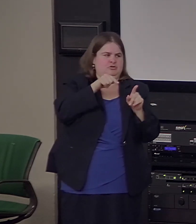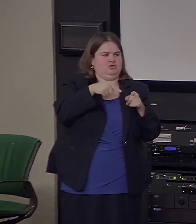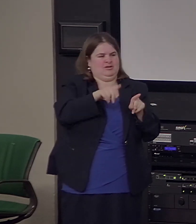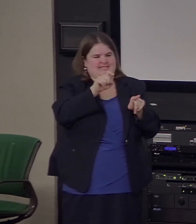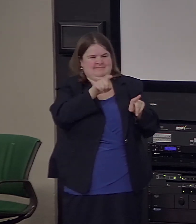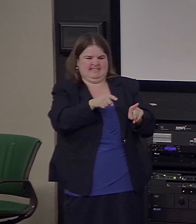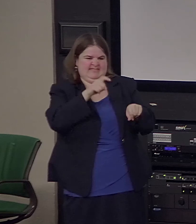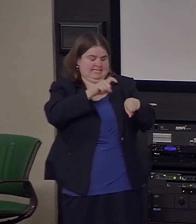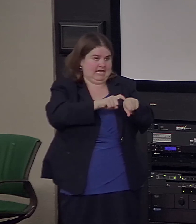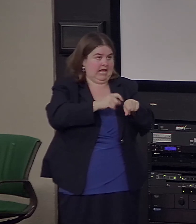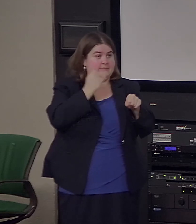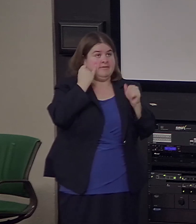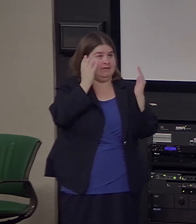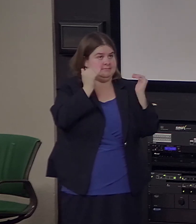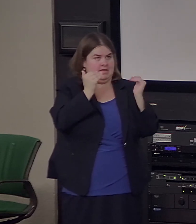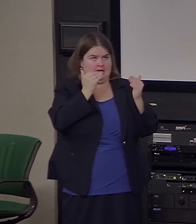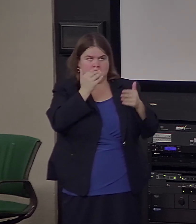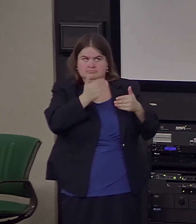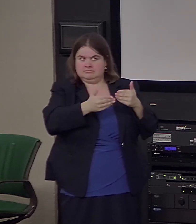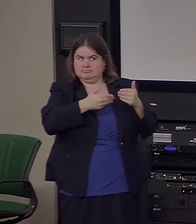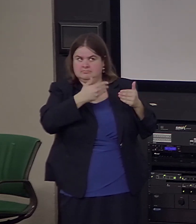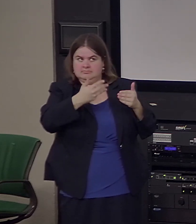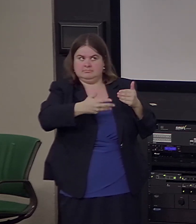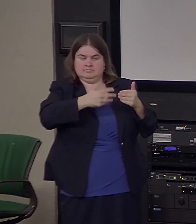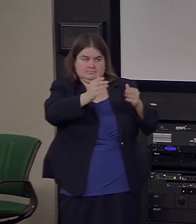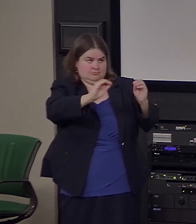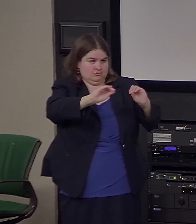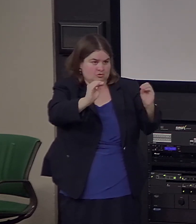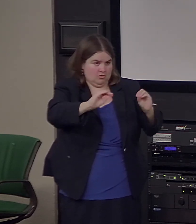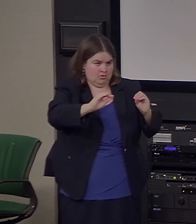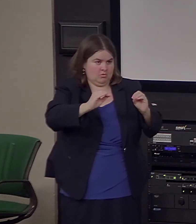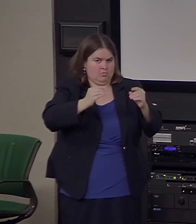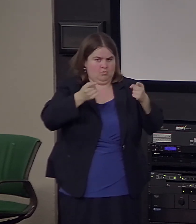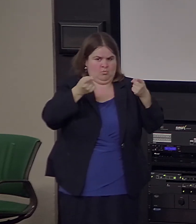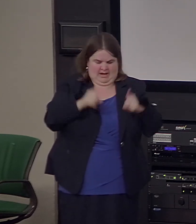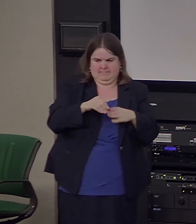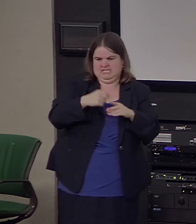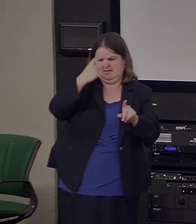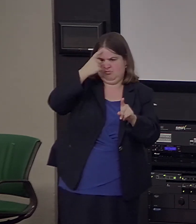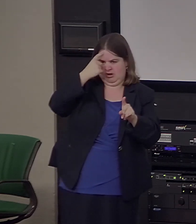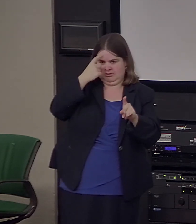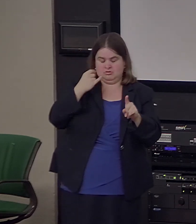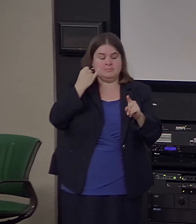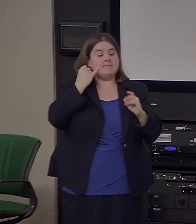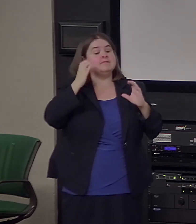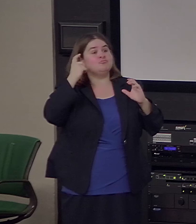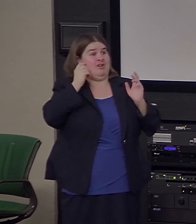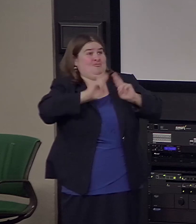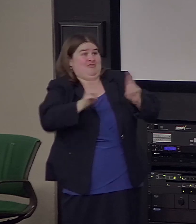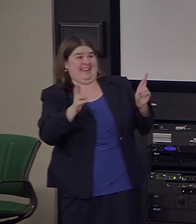When it doesn't get that input, what happens there may be a sensitive period in which